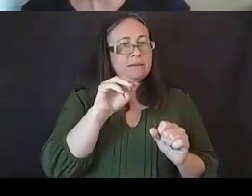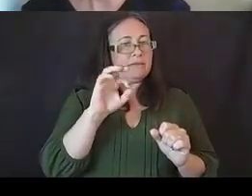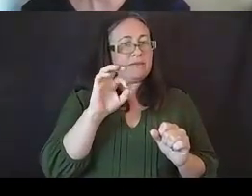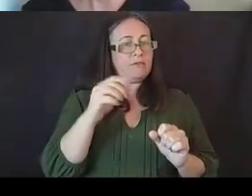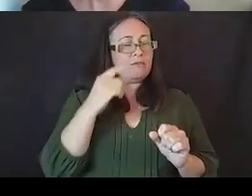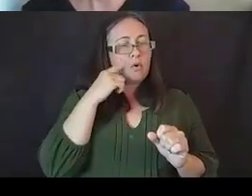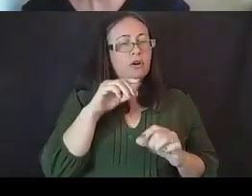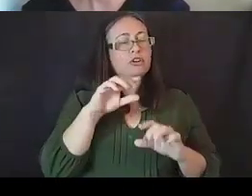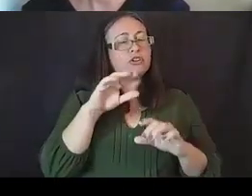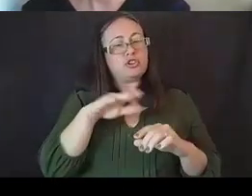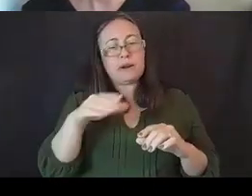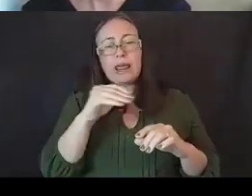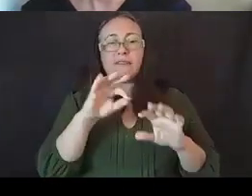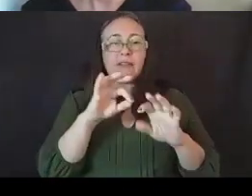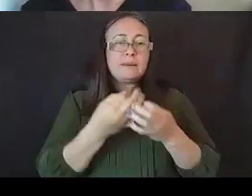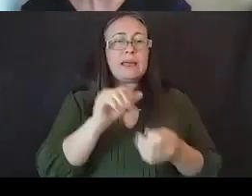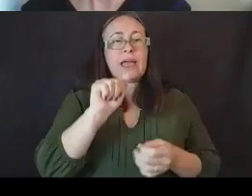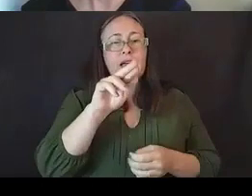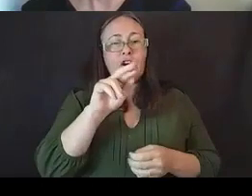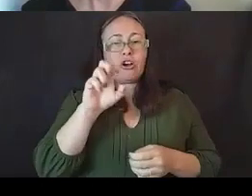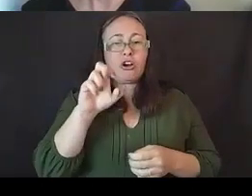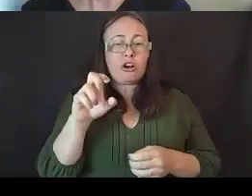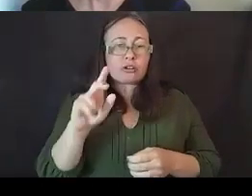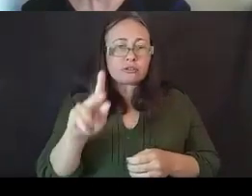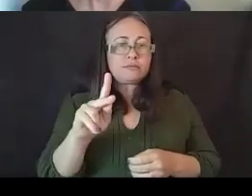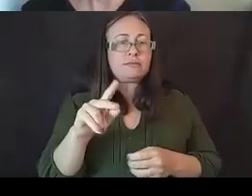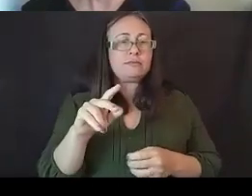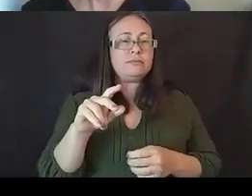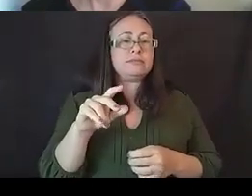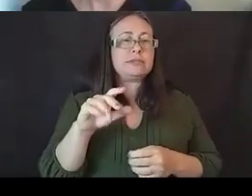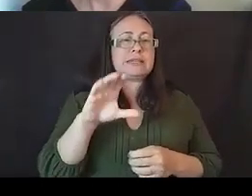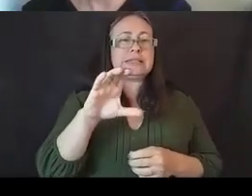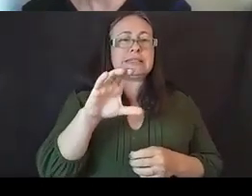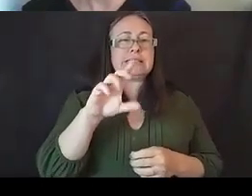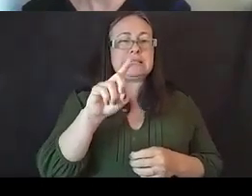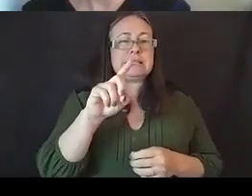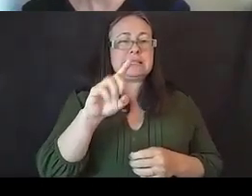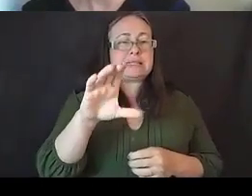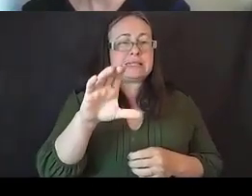CDC, FDA, PRSA and Veteran's Affairs.